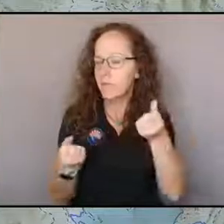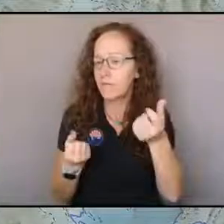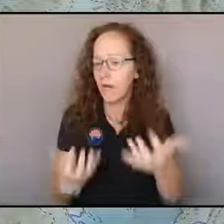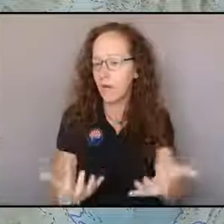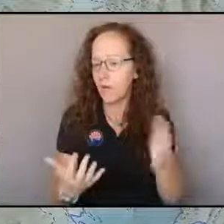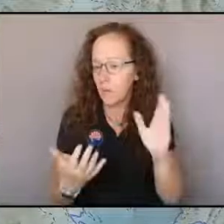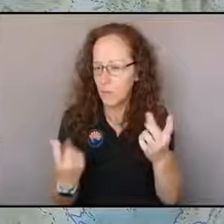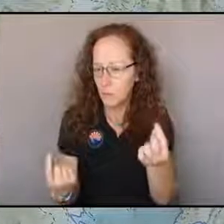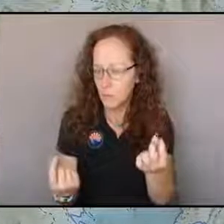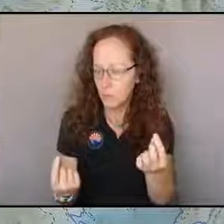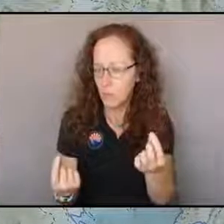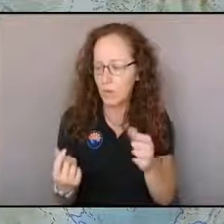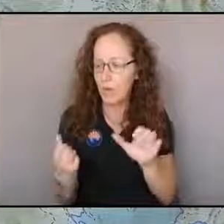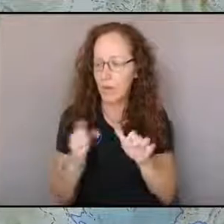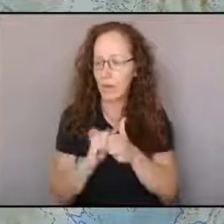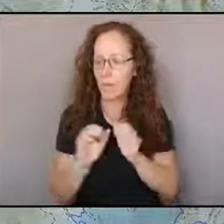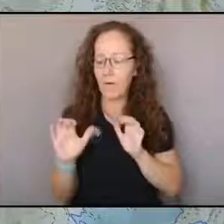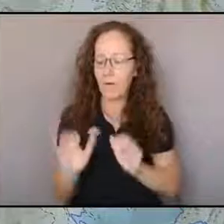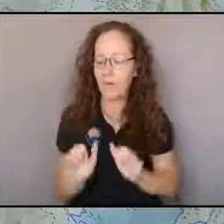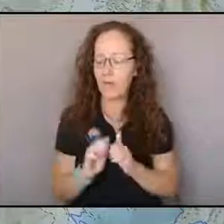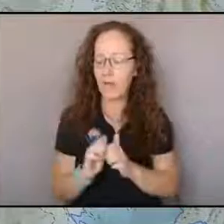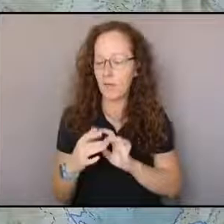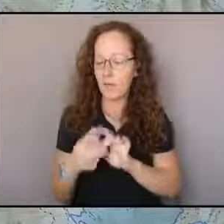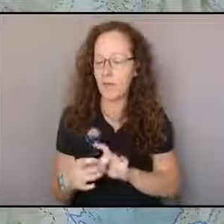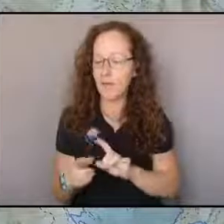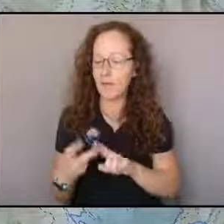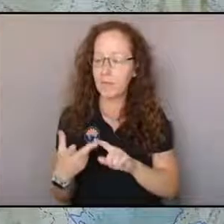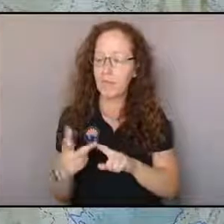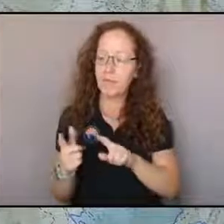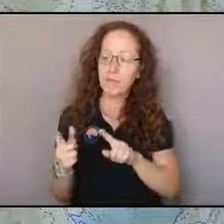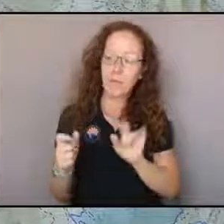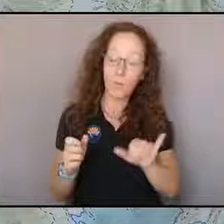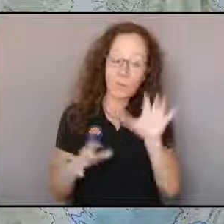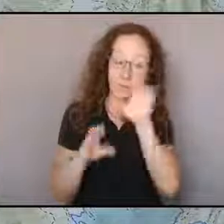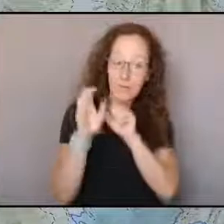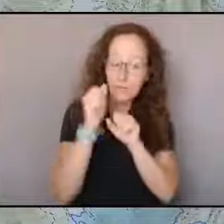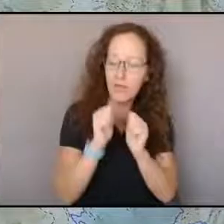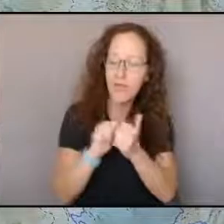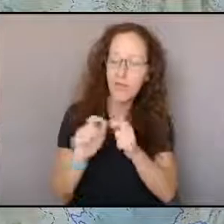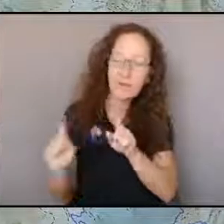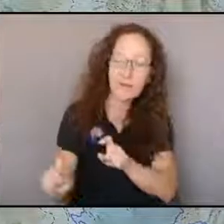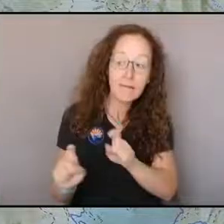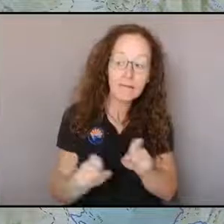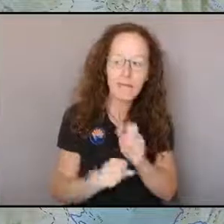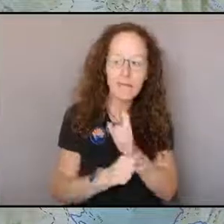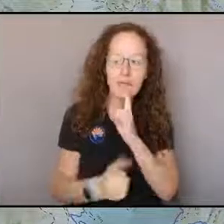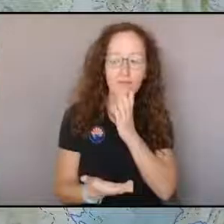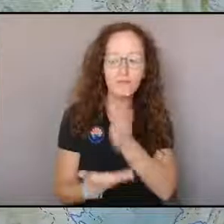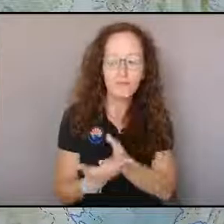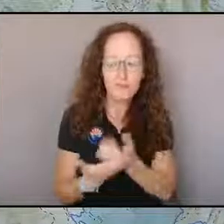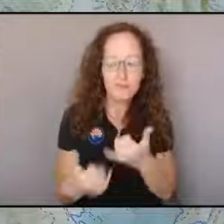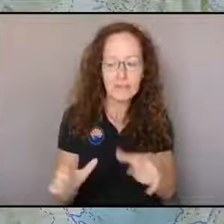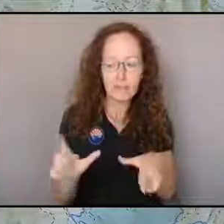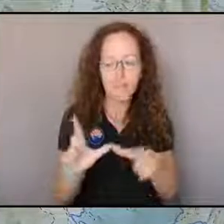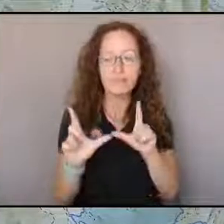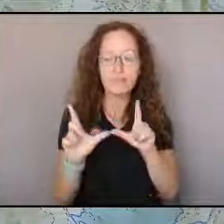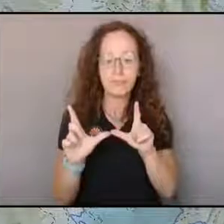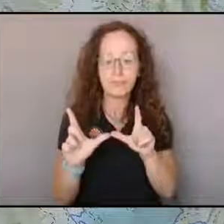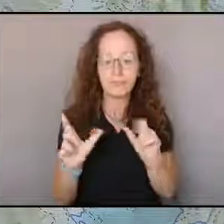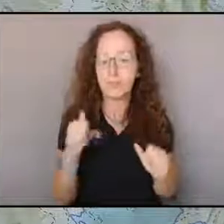AND THEN WE TALK ABOUT HOW WE HAVE BEEN TESTING THOSE ASSUMPTIONS TO MAKE SURE THAT THOSE ASSUMPTIONS ARE STILL VALID.